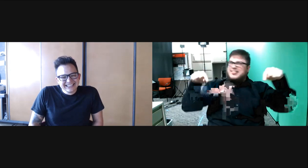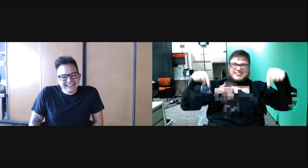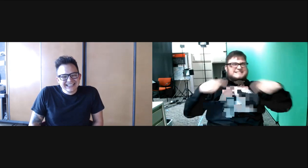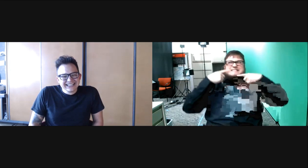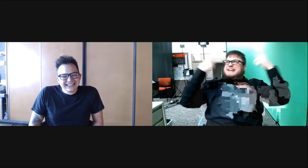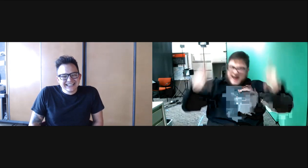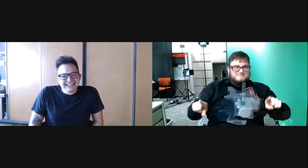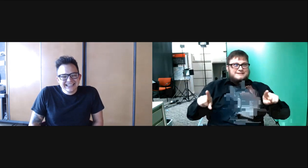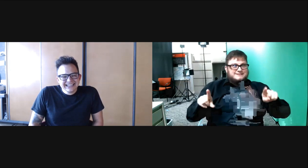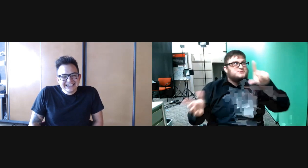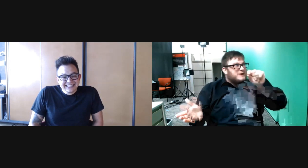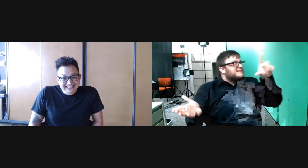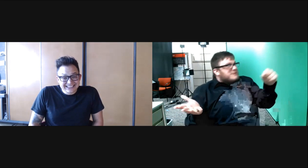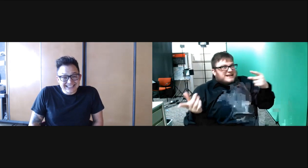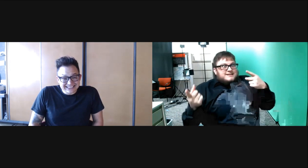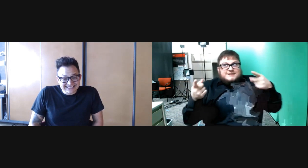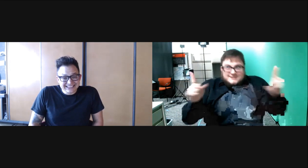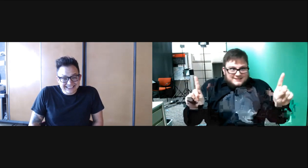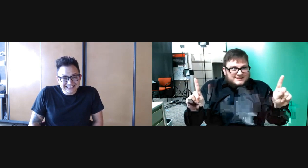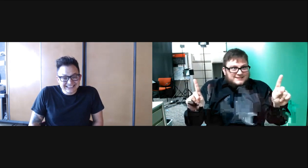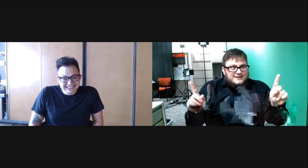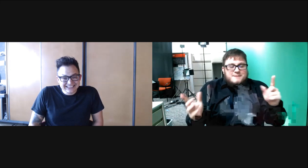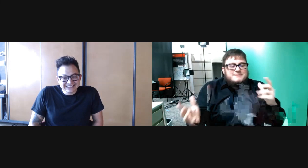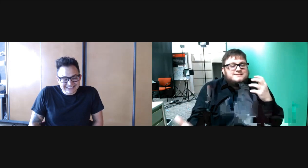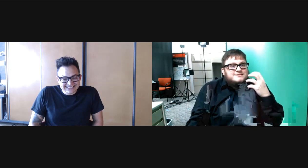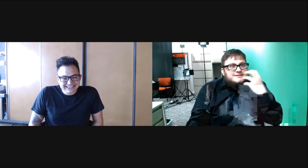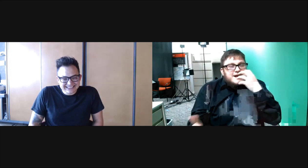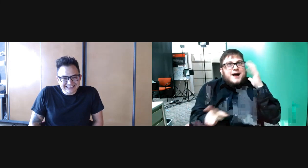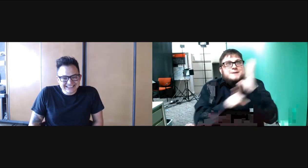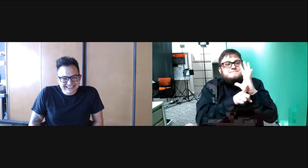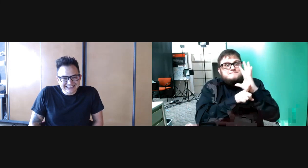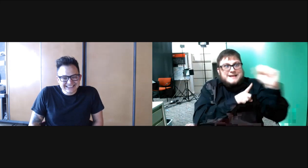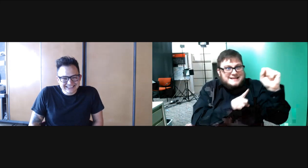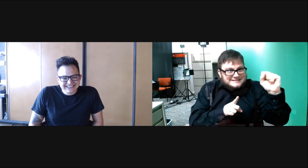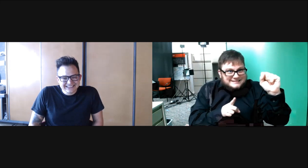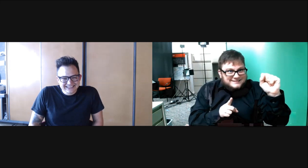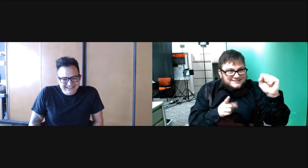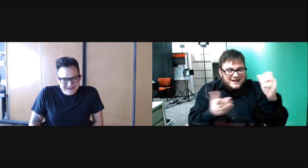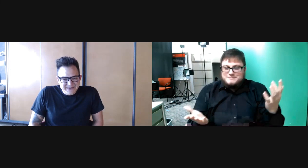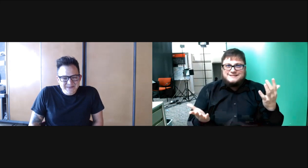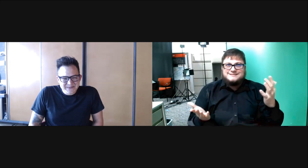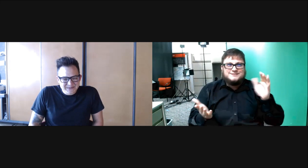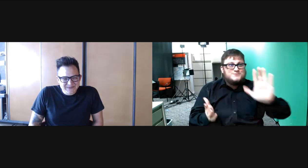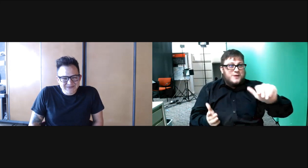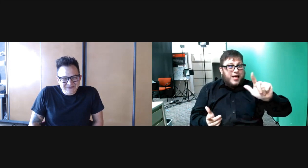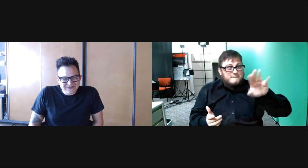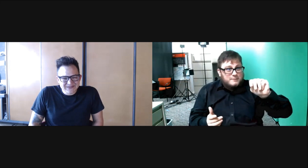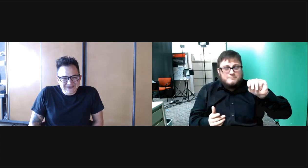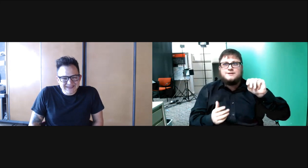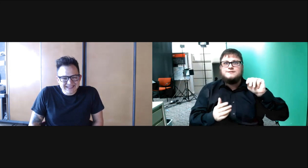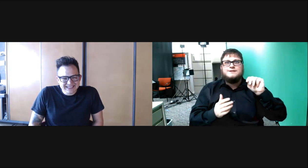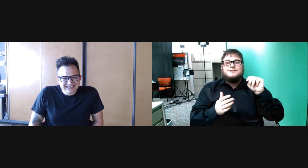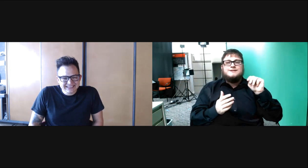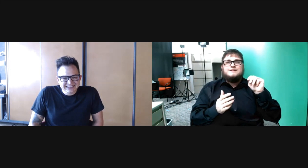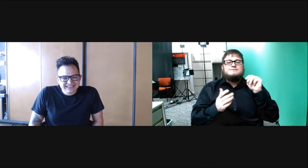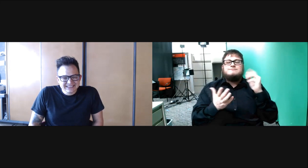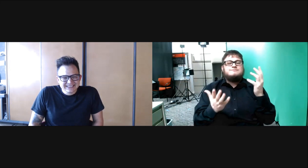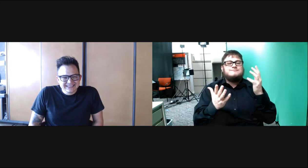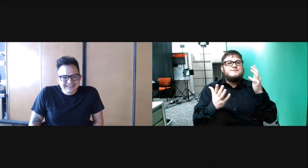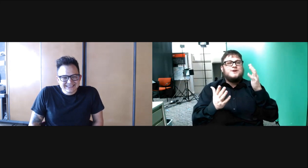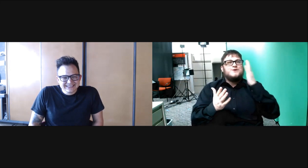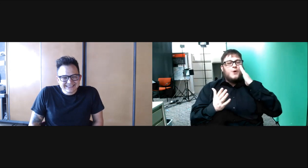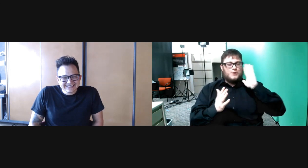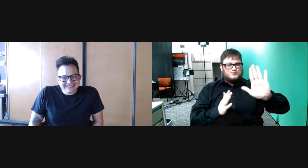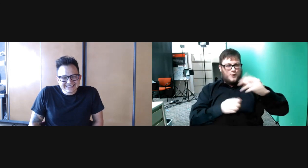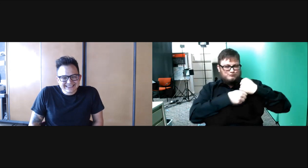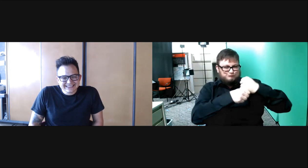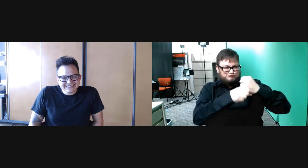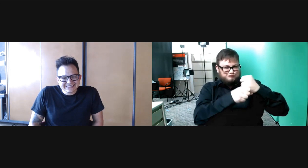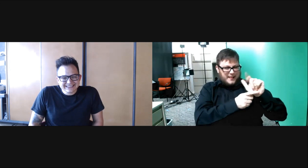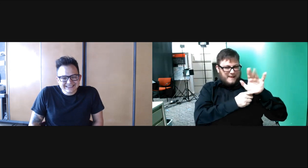"Wait is this really happening in 2020?" It's incredible and amazing! I know you produced